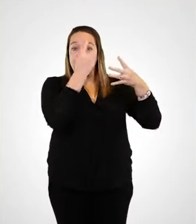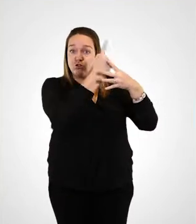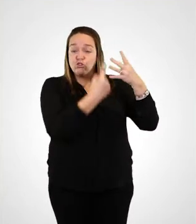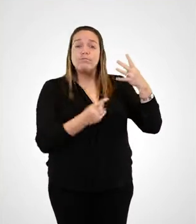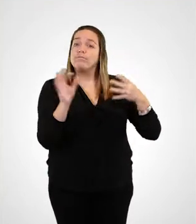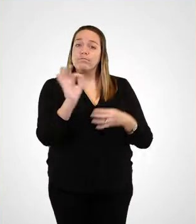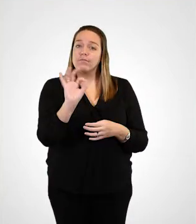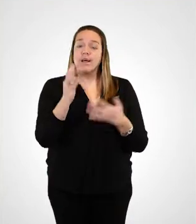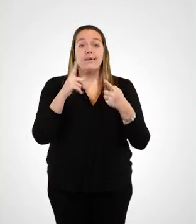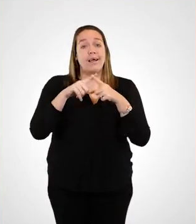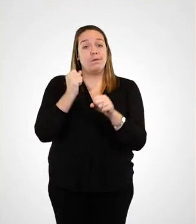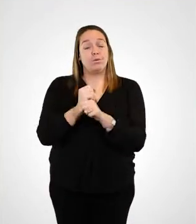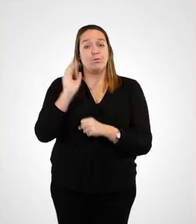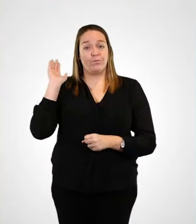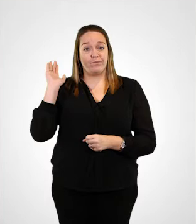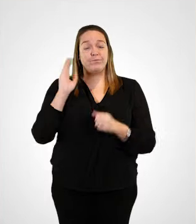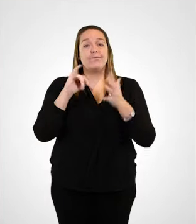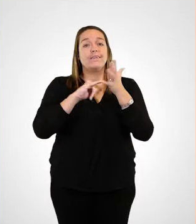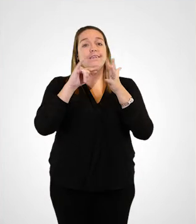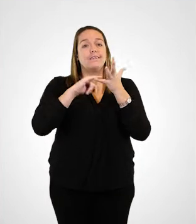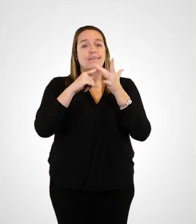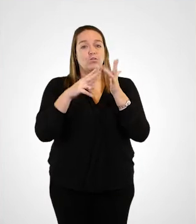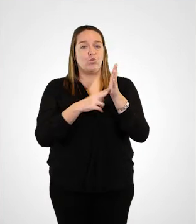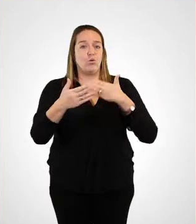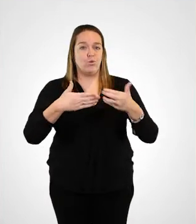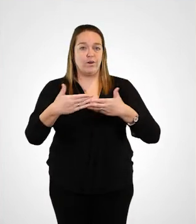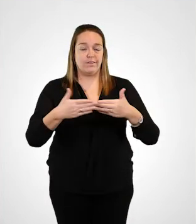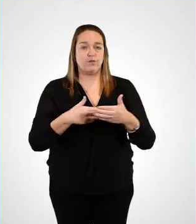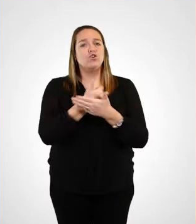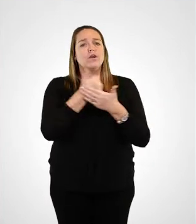requires the same amount of time. Here's an example of session organisation.